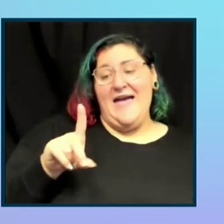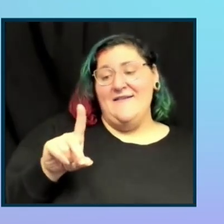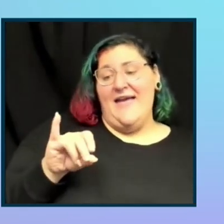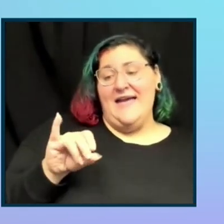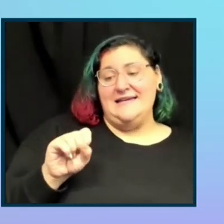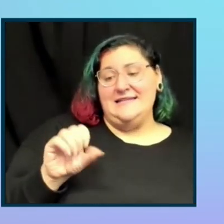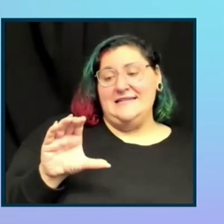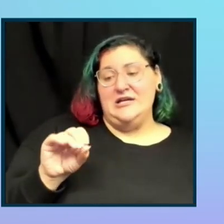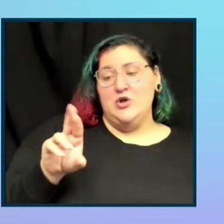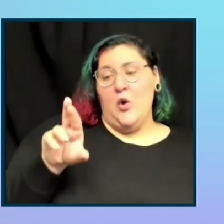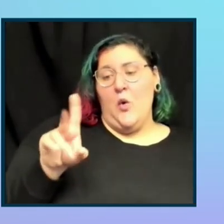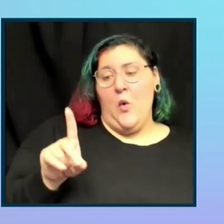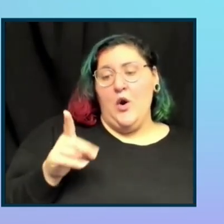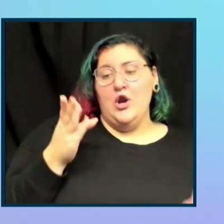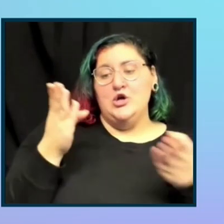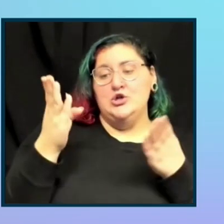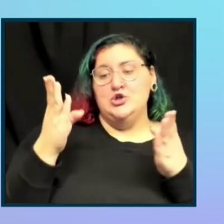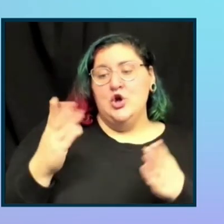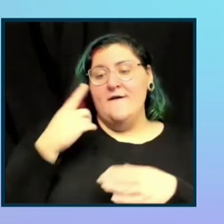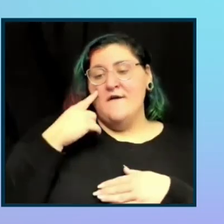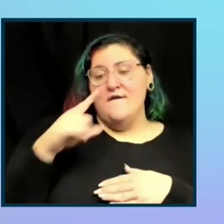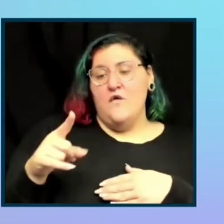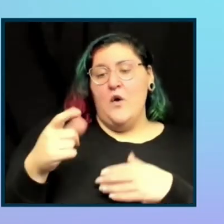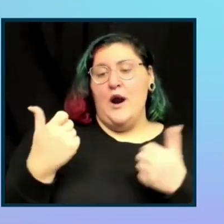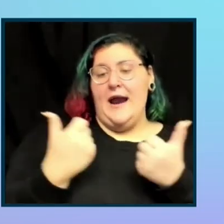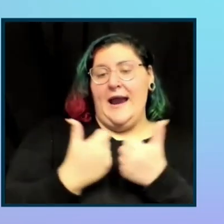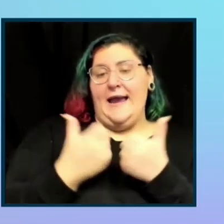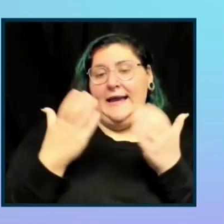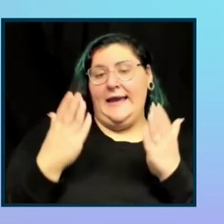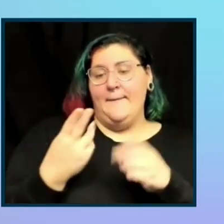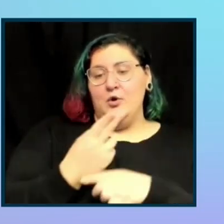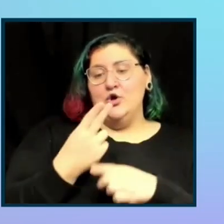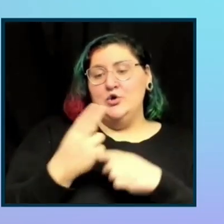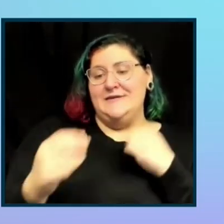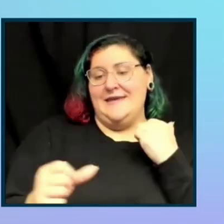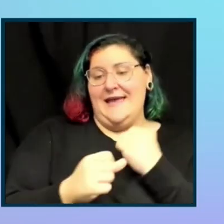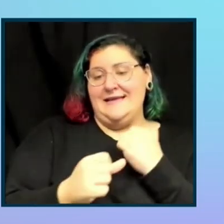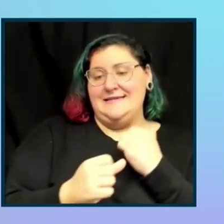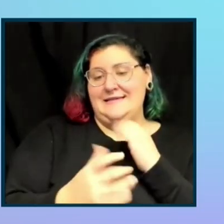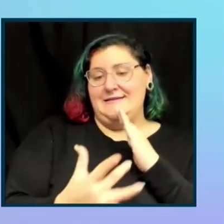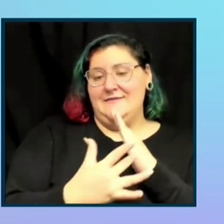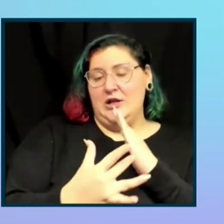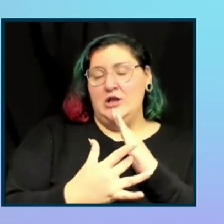"using assistive technology?" Well, there are multiple discord servers.